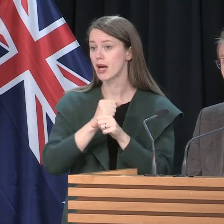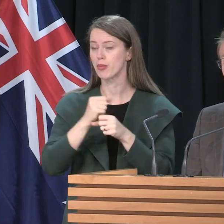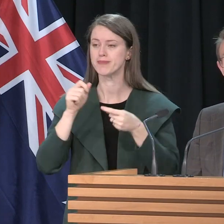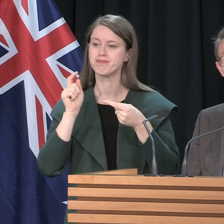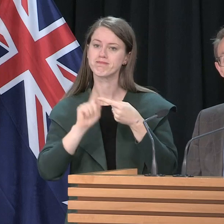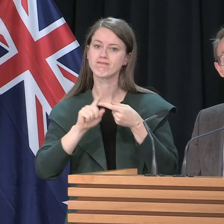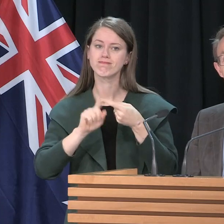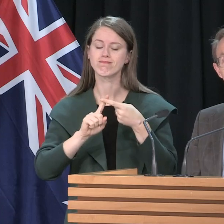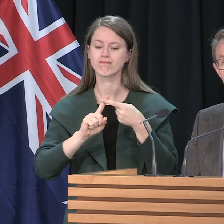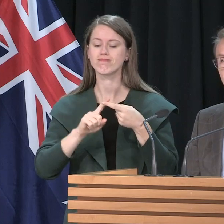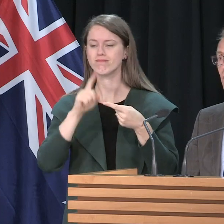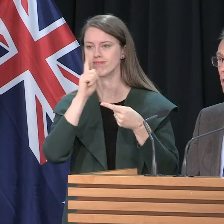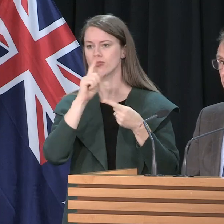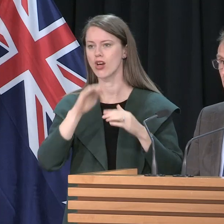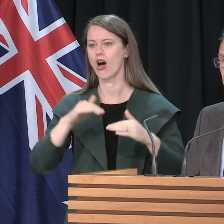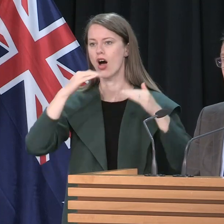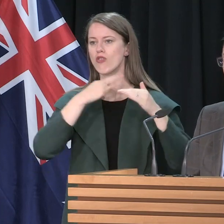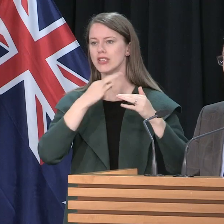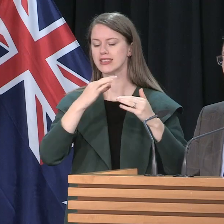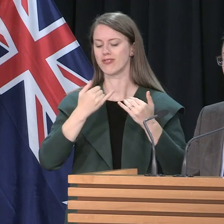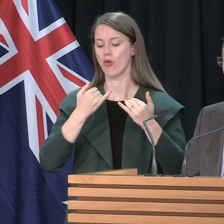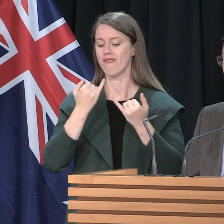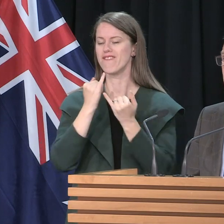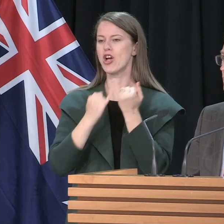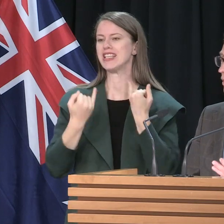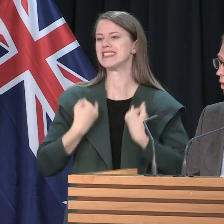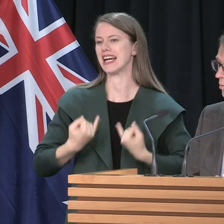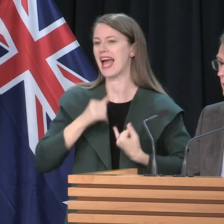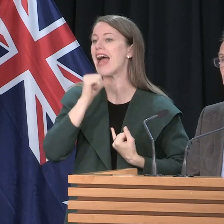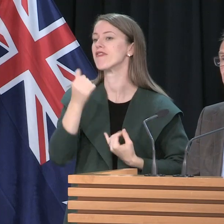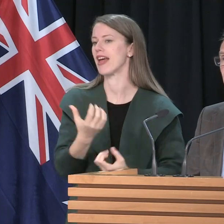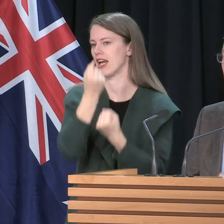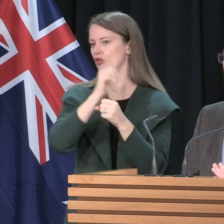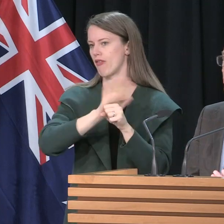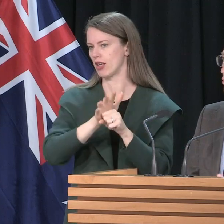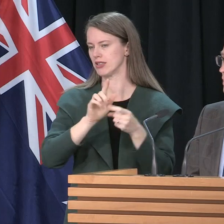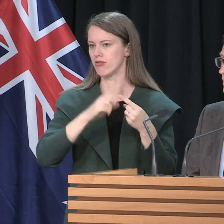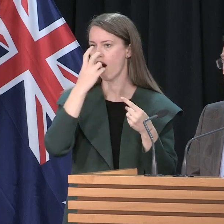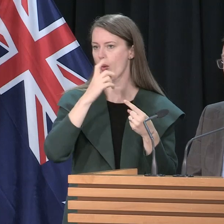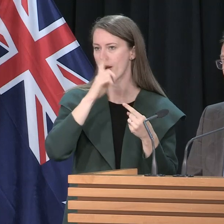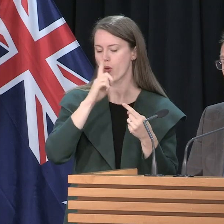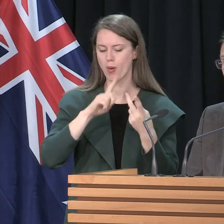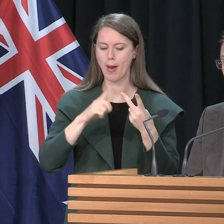community that should be offered swabbing. So that includes people who are at